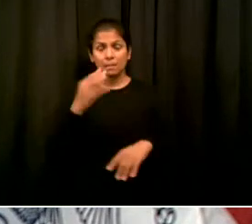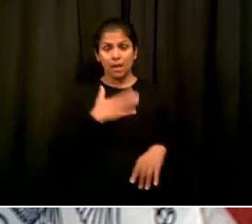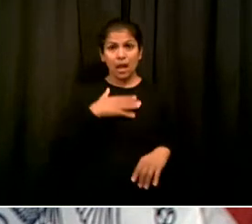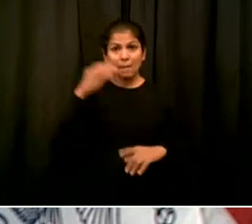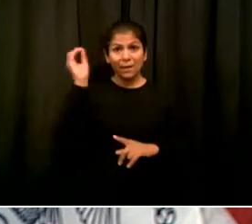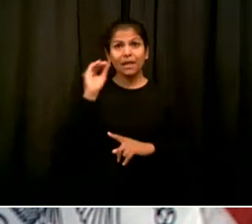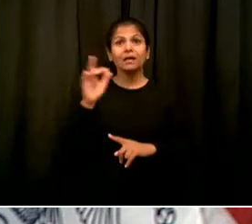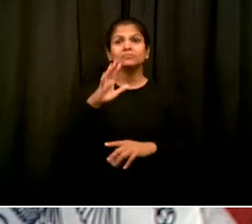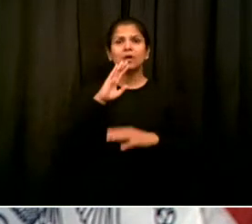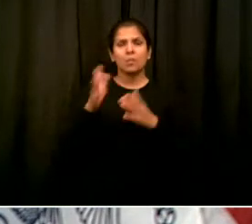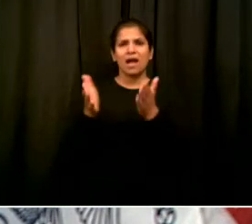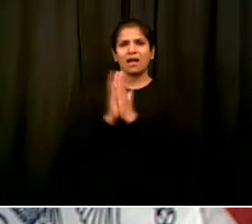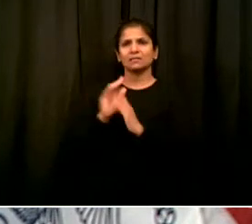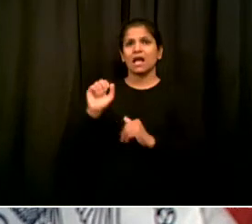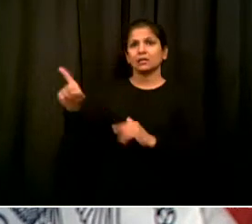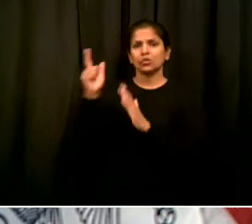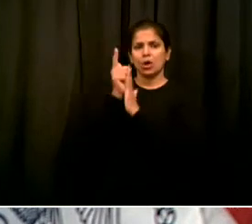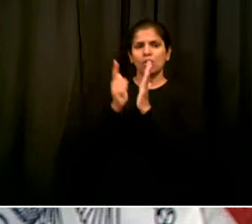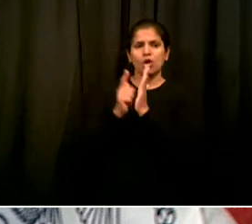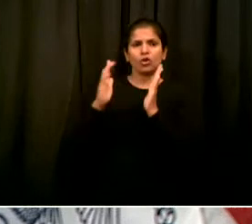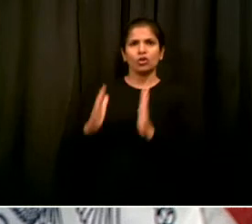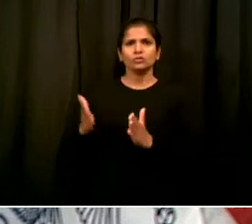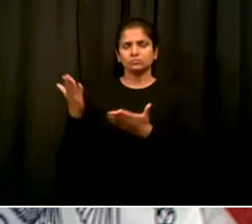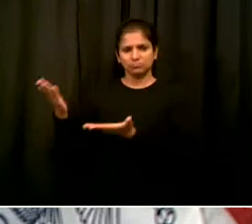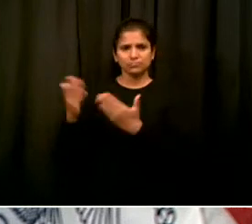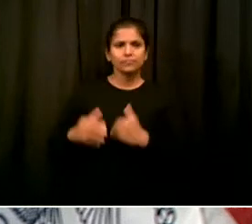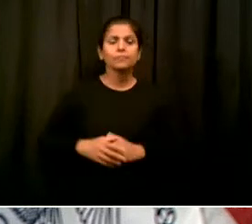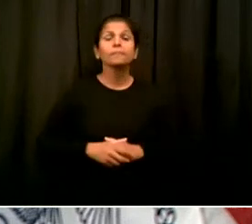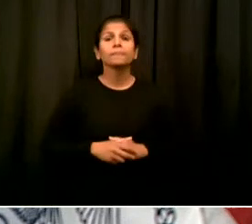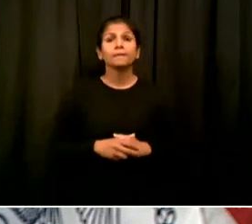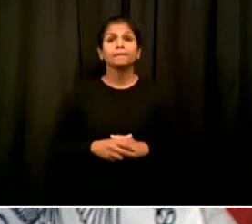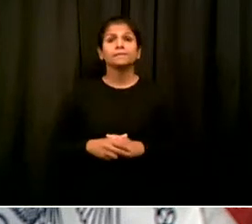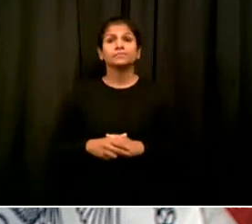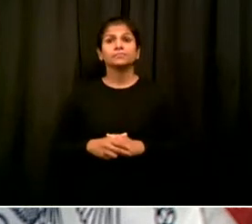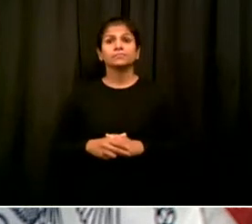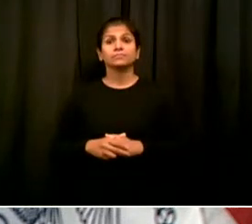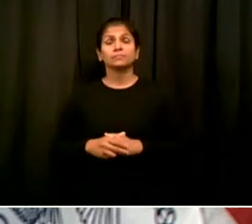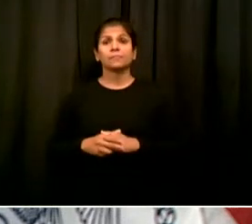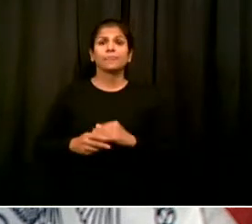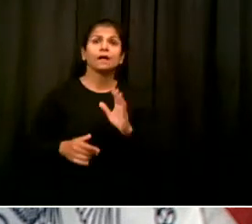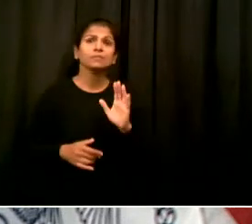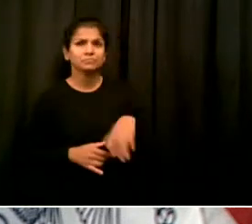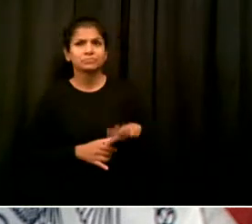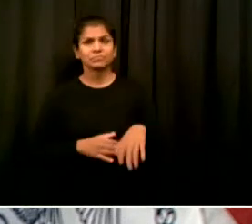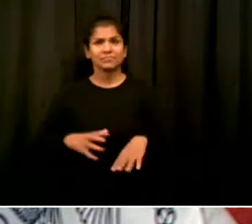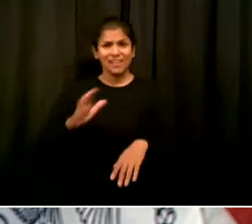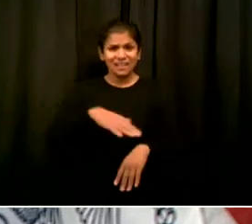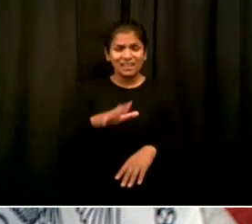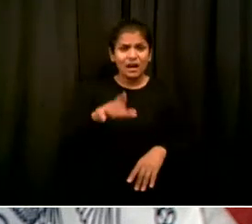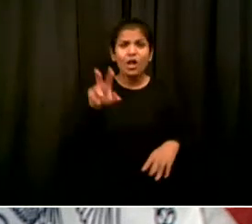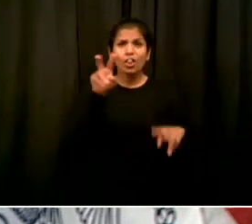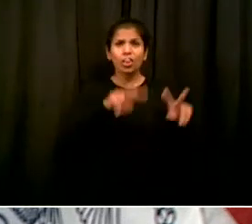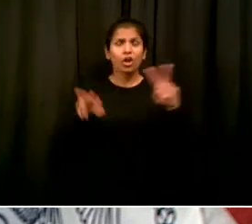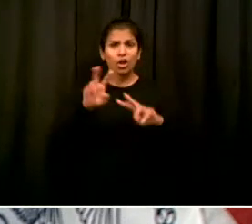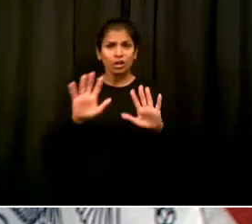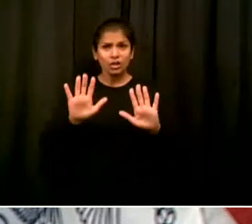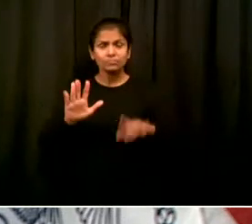LAWYERS CAN GIVE US THE PURE INTERPRETATION OF WHAT HAS BEEN